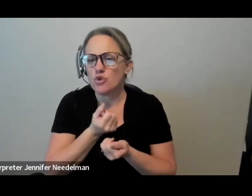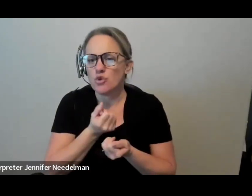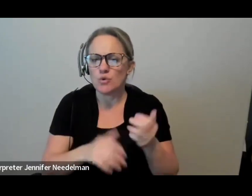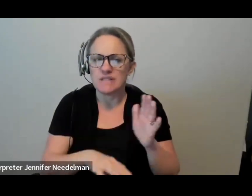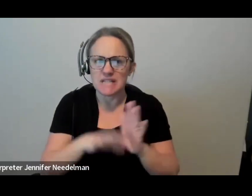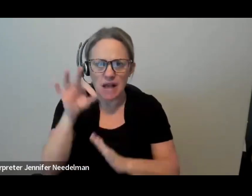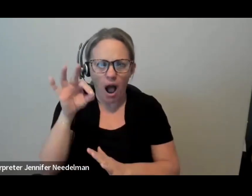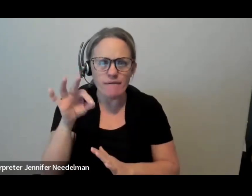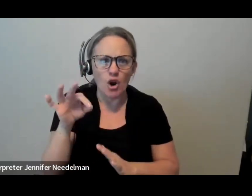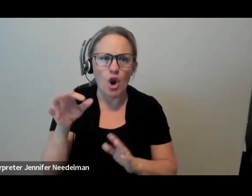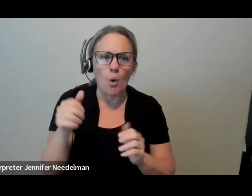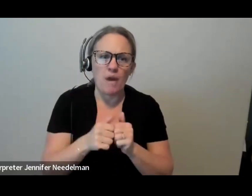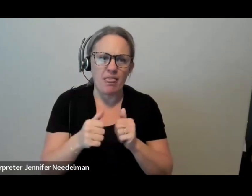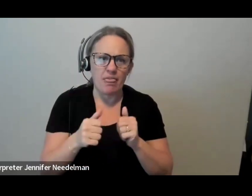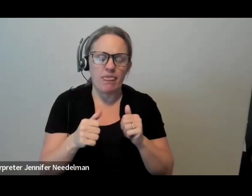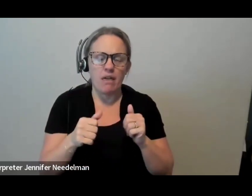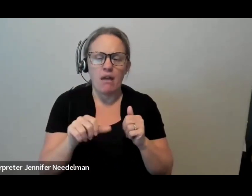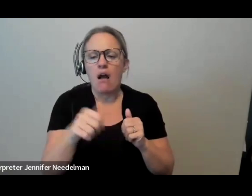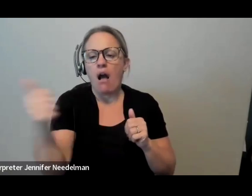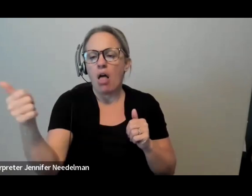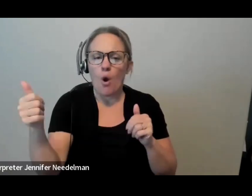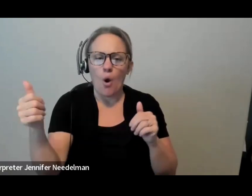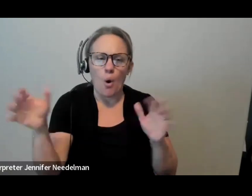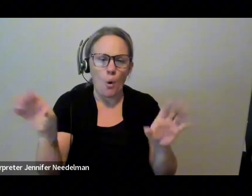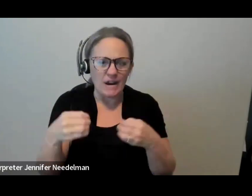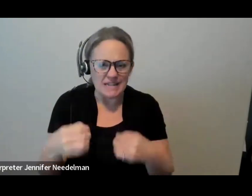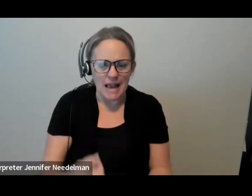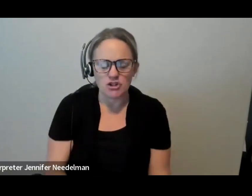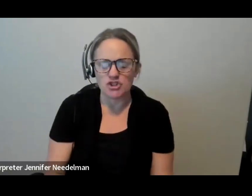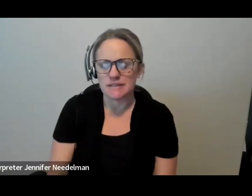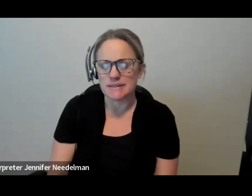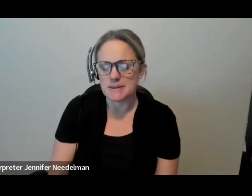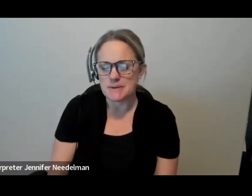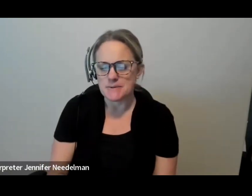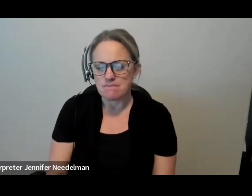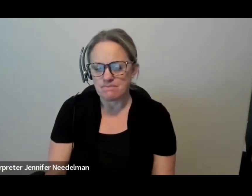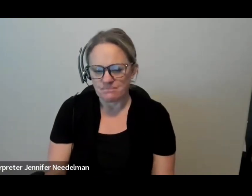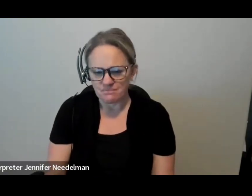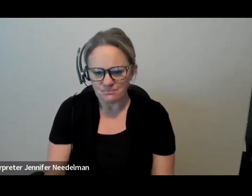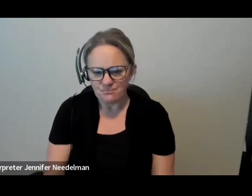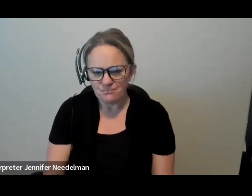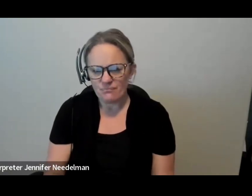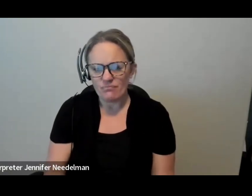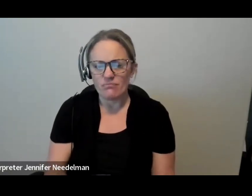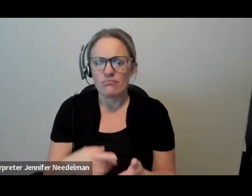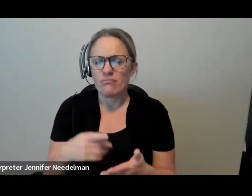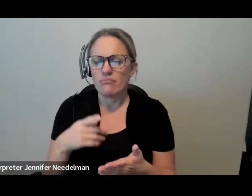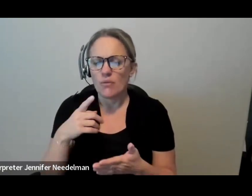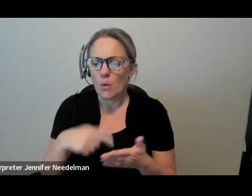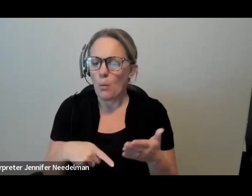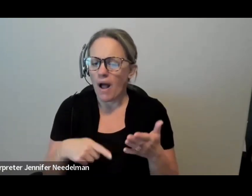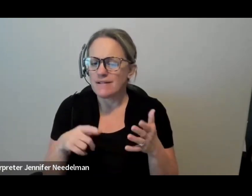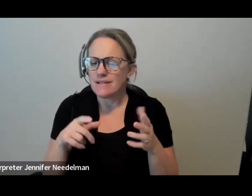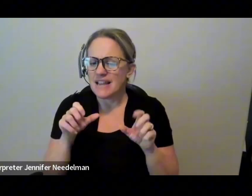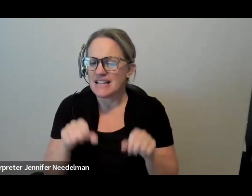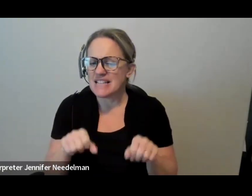and other organizations is what accessibility can help unlock.